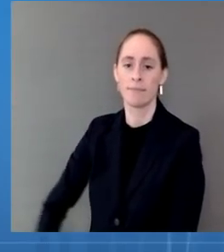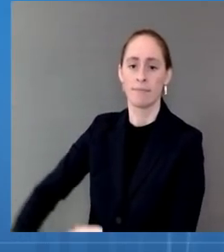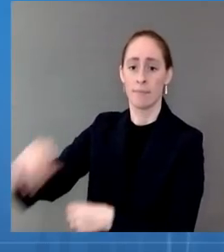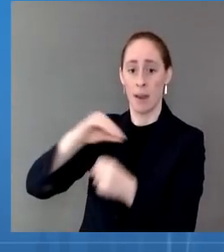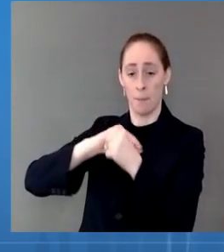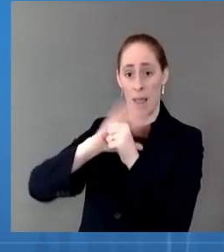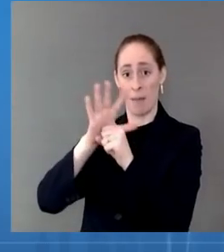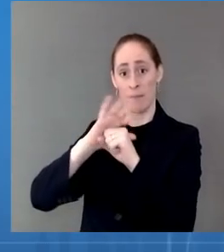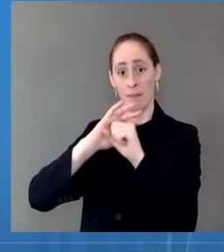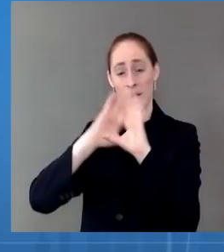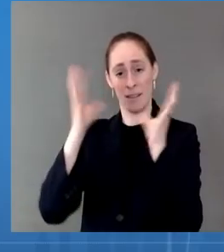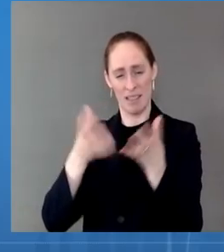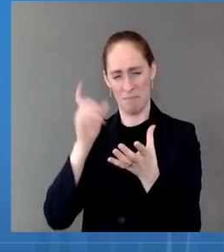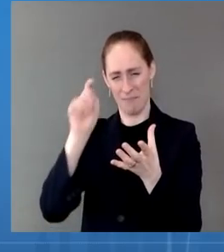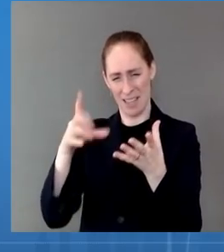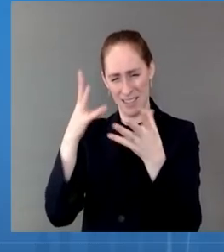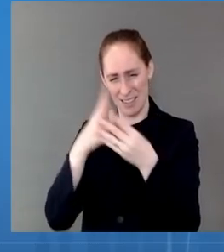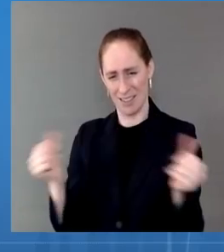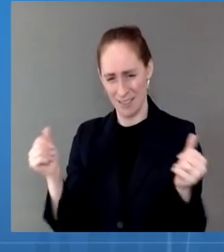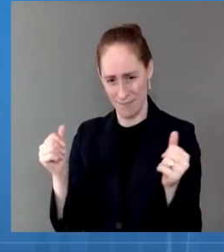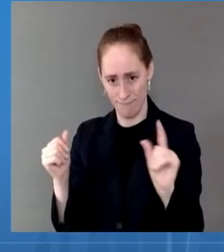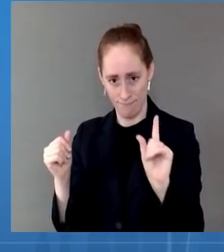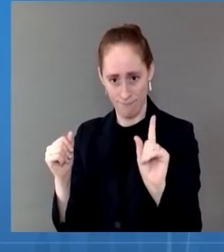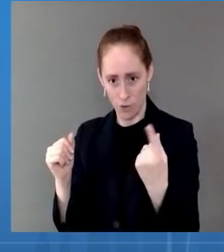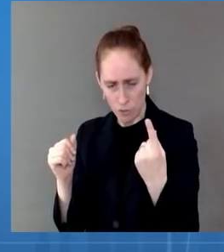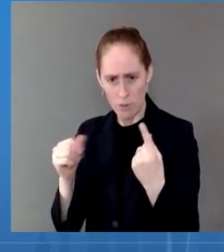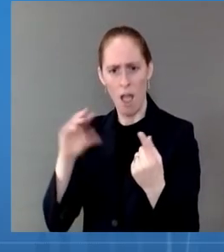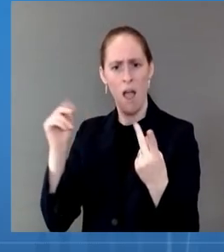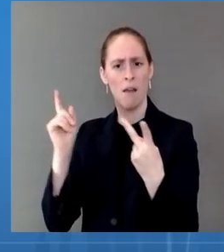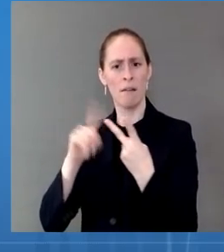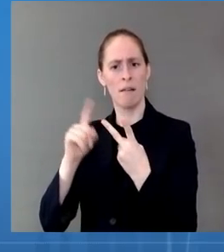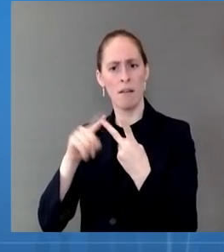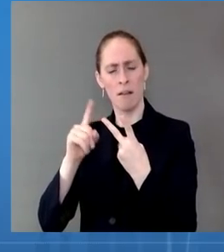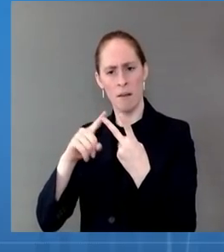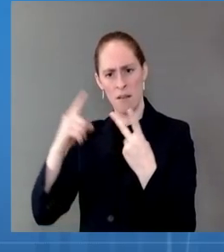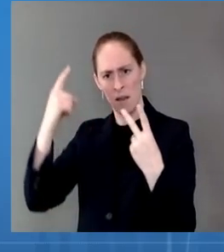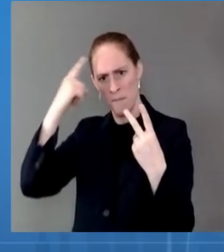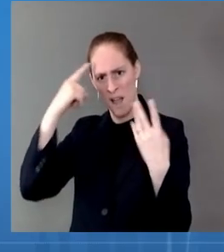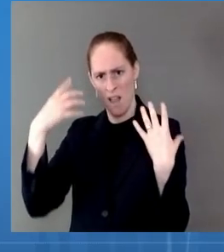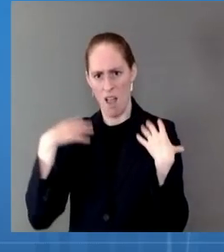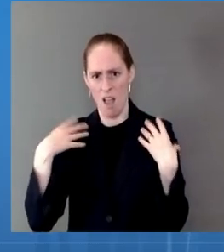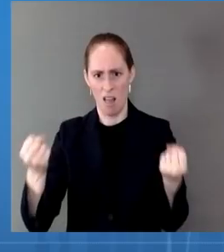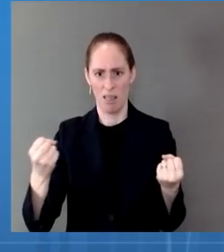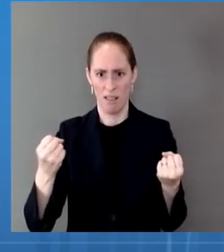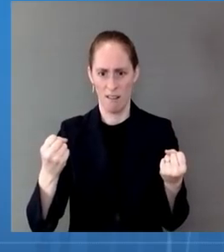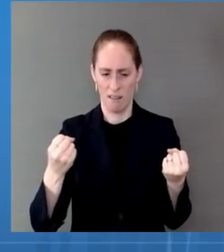It would be a tragedy, we'd be back one public health crisis, only to now allow another to grow in its place.